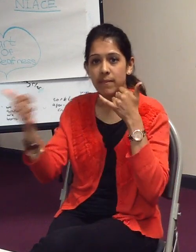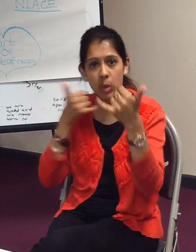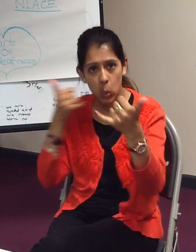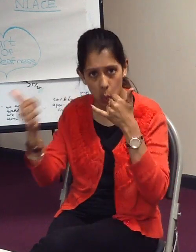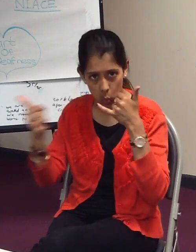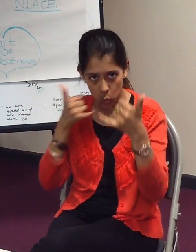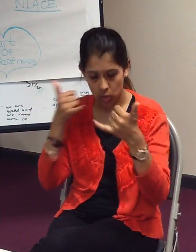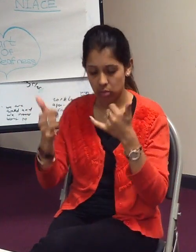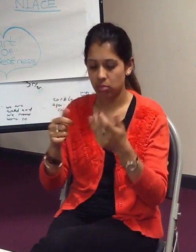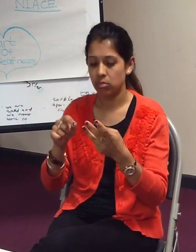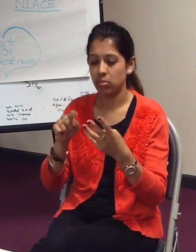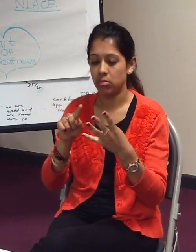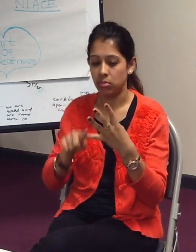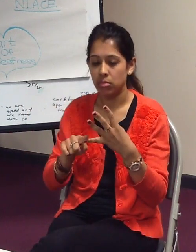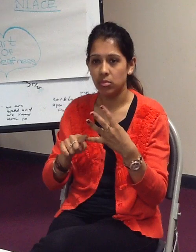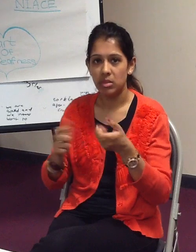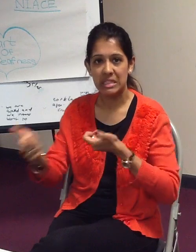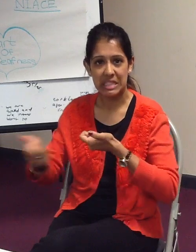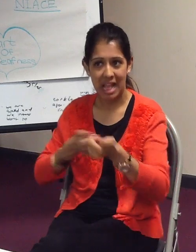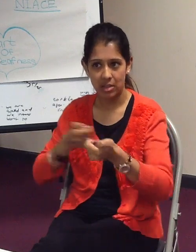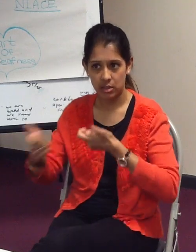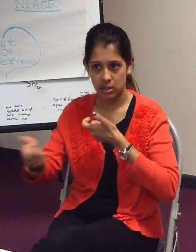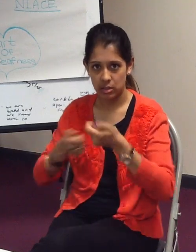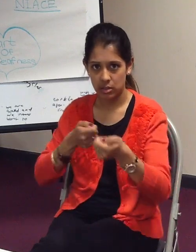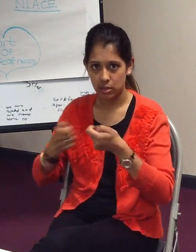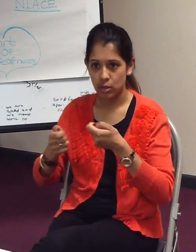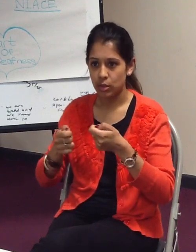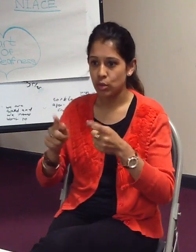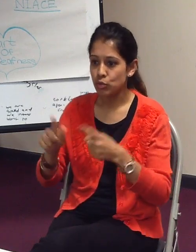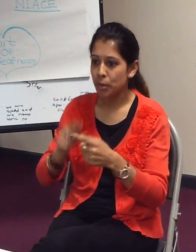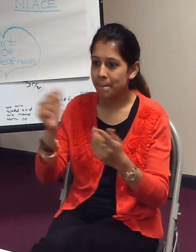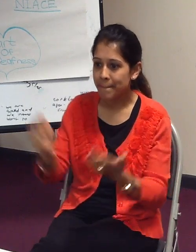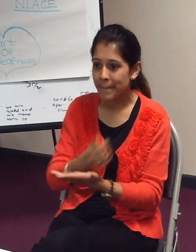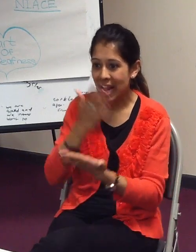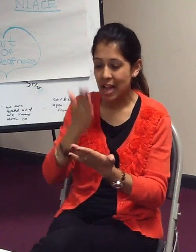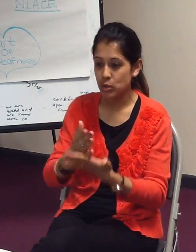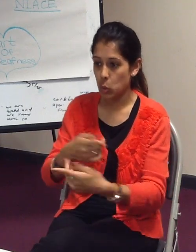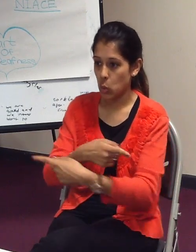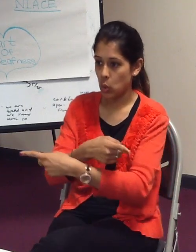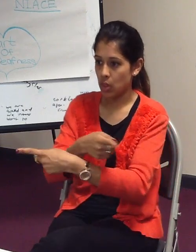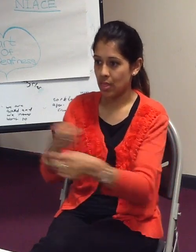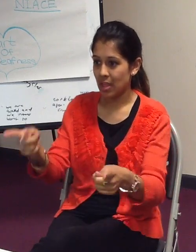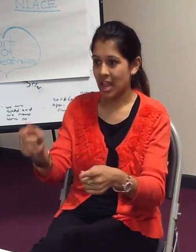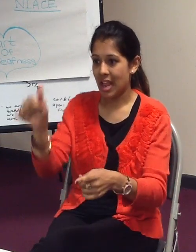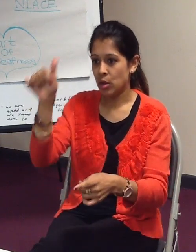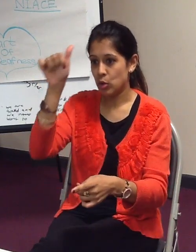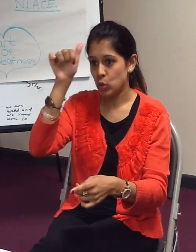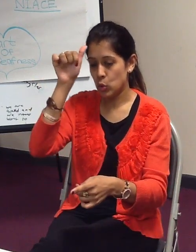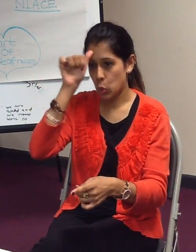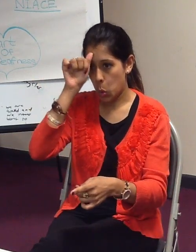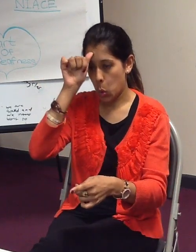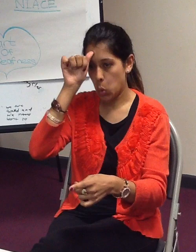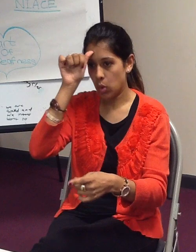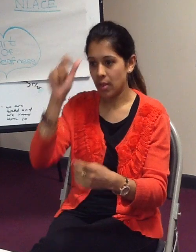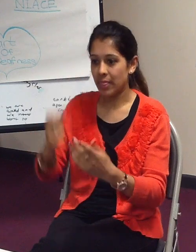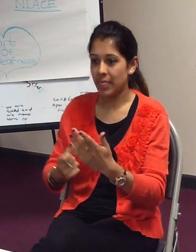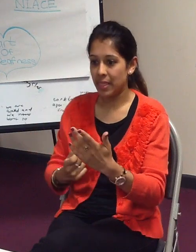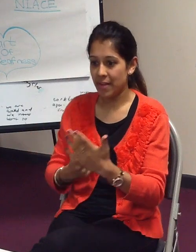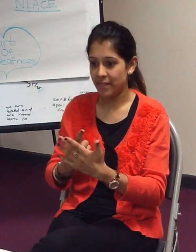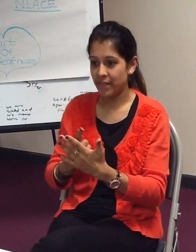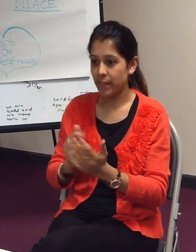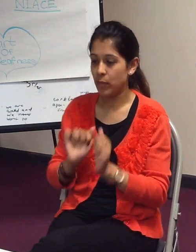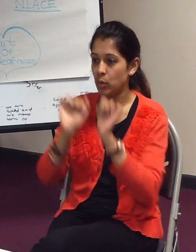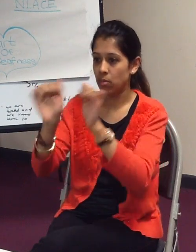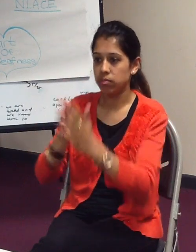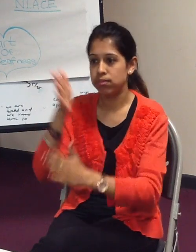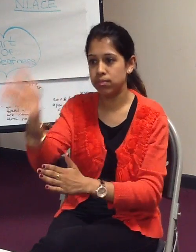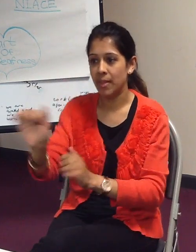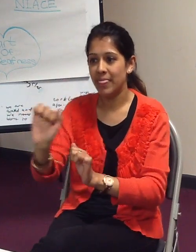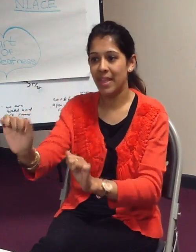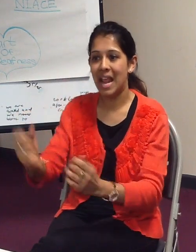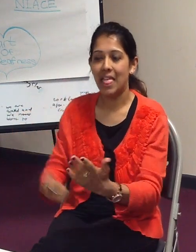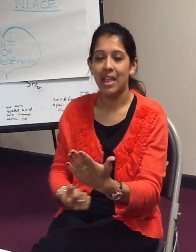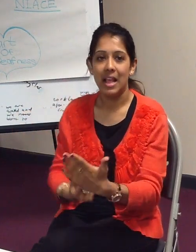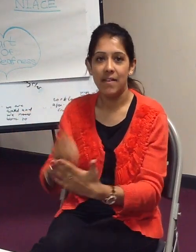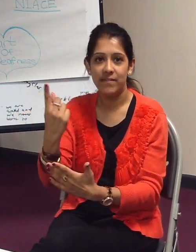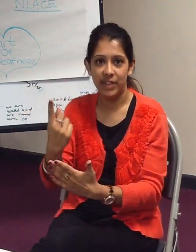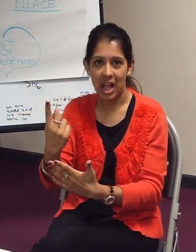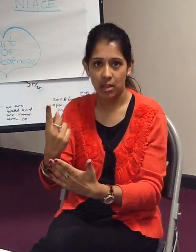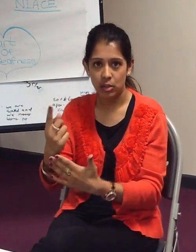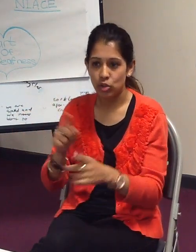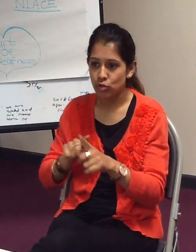Perhaps telephoning or texting key representatives within the regions to ensure that they attend the events.